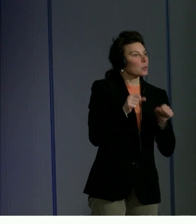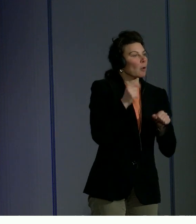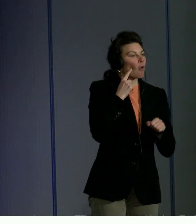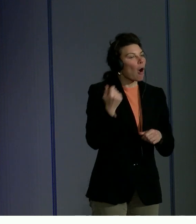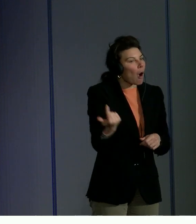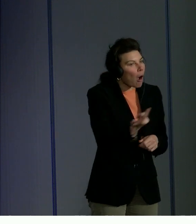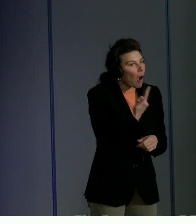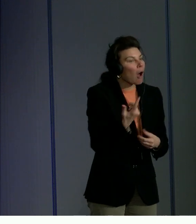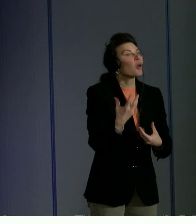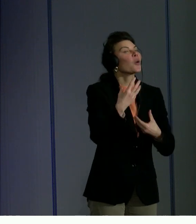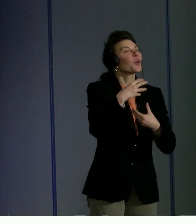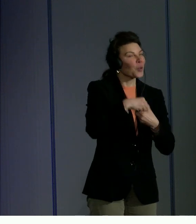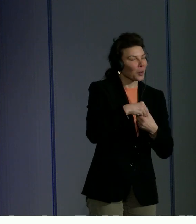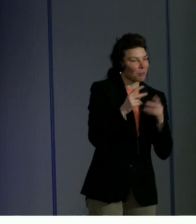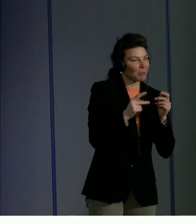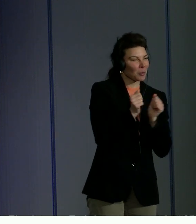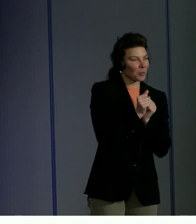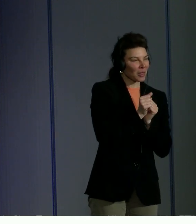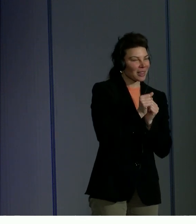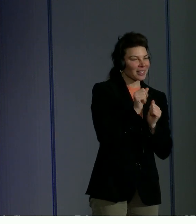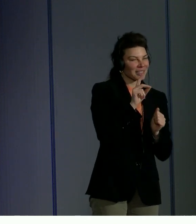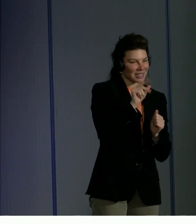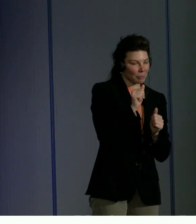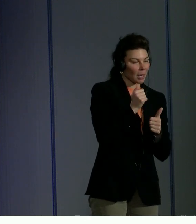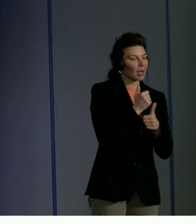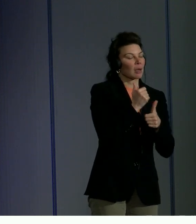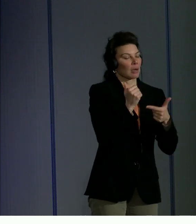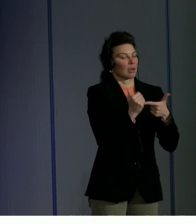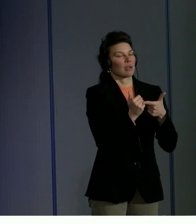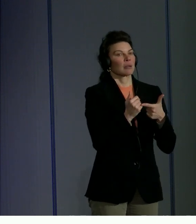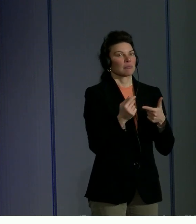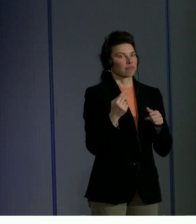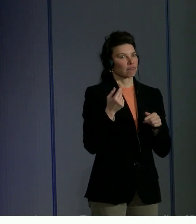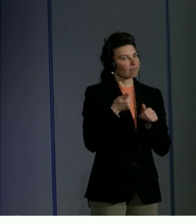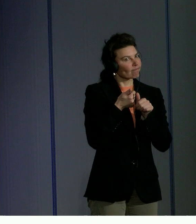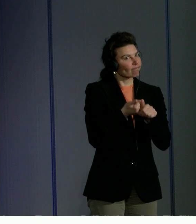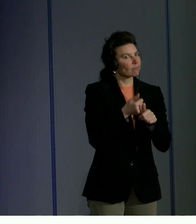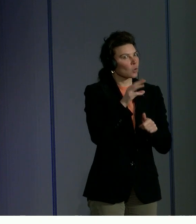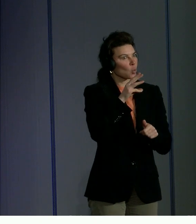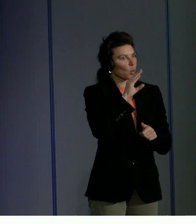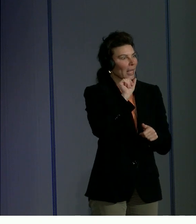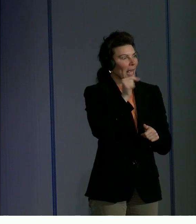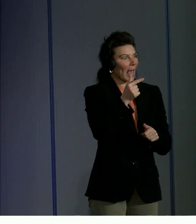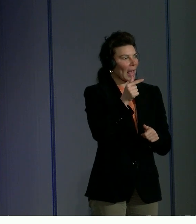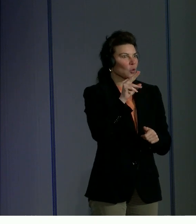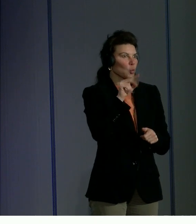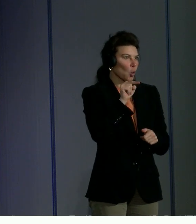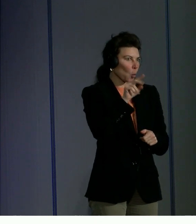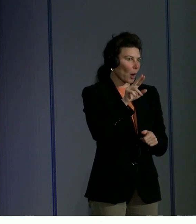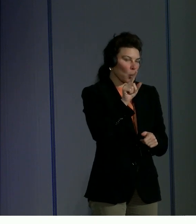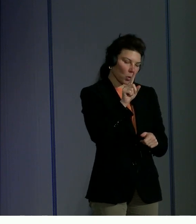It would adopt WCAG 2.1 or whatever is the latest version. Which would be a broader